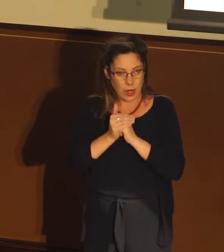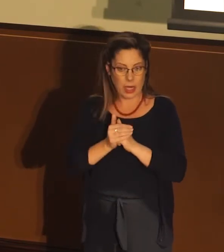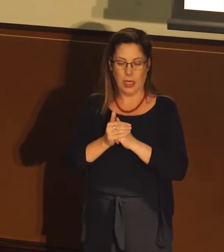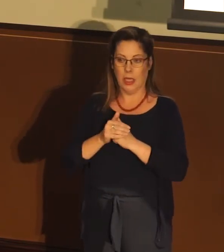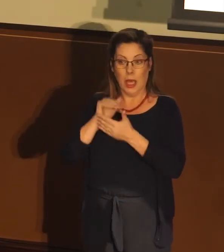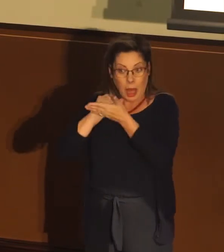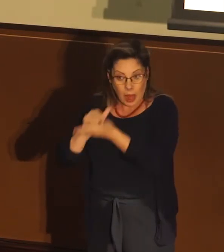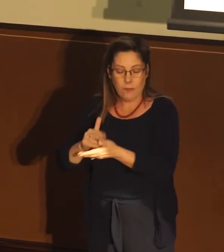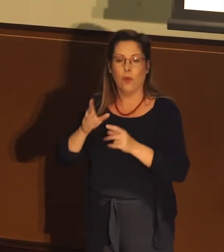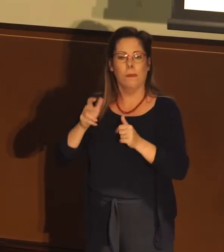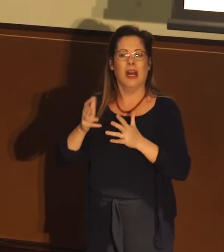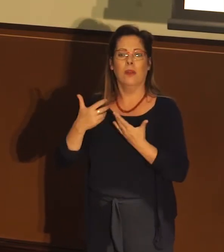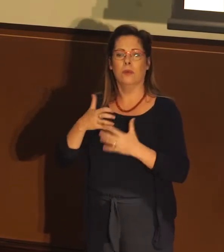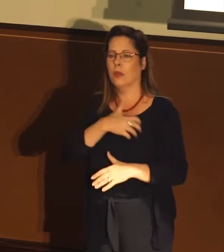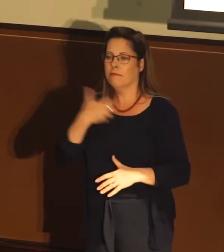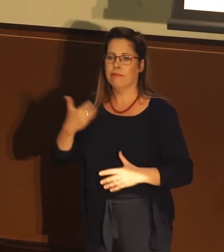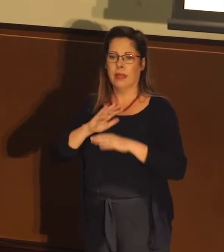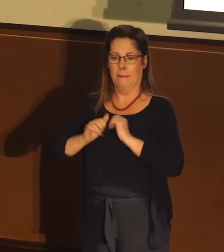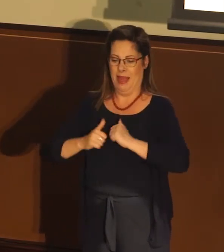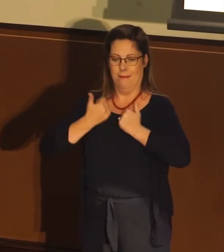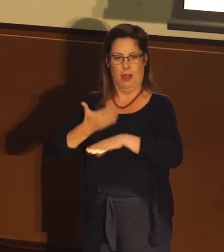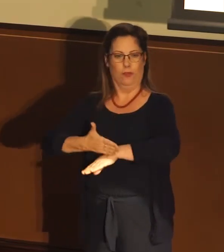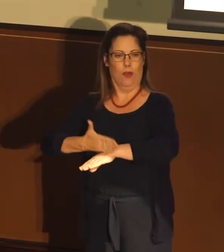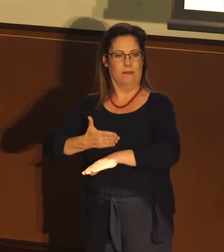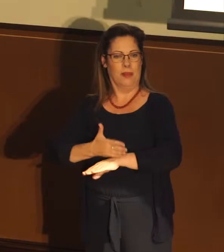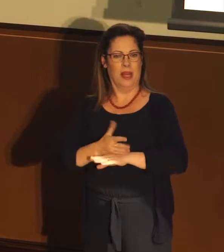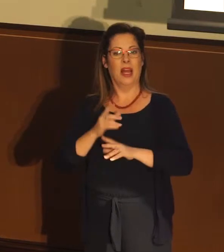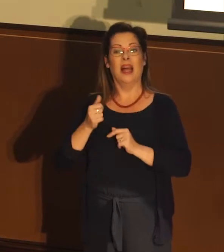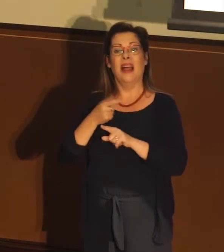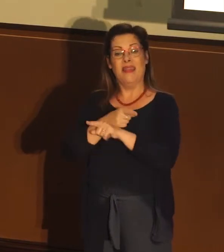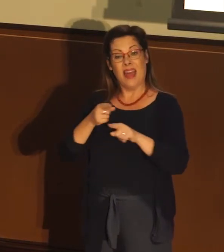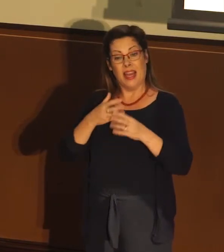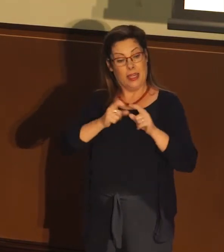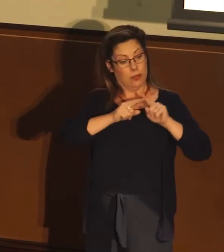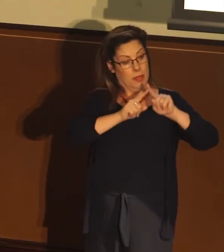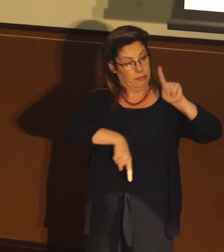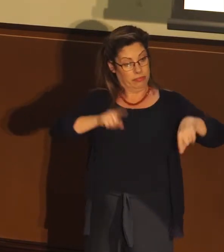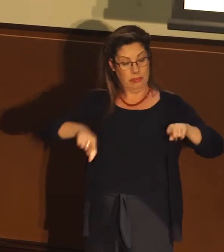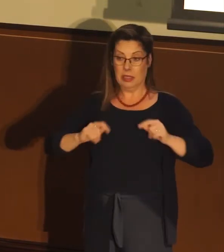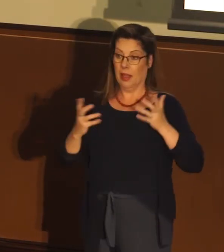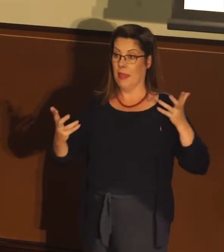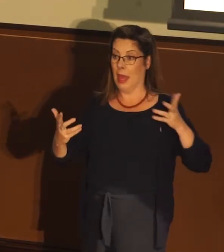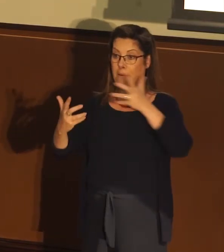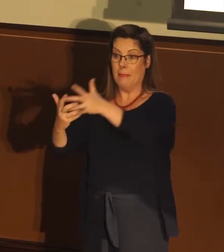We also want them to reflect the community that they serve. So, as you can imagine, we have got a lot of regional stores.